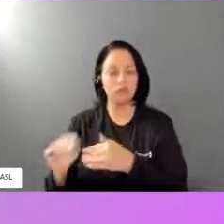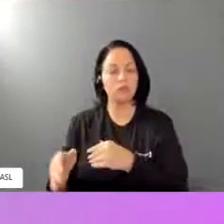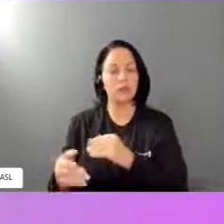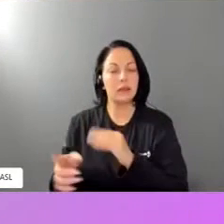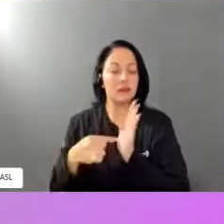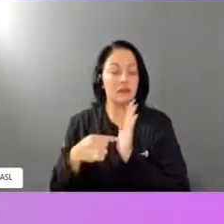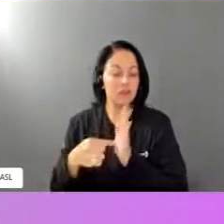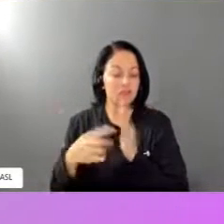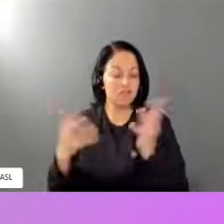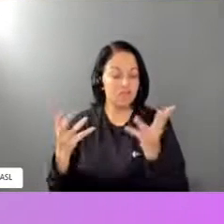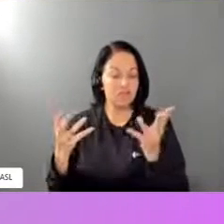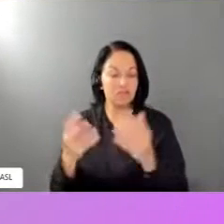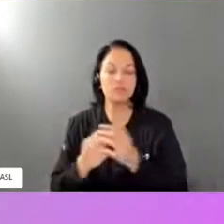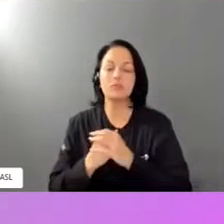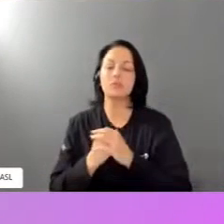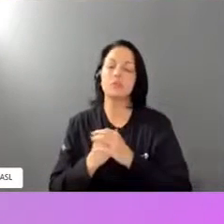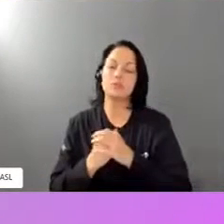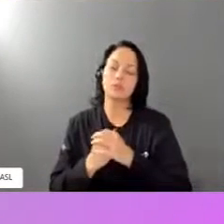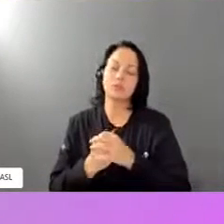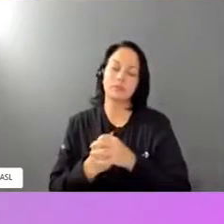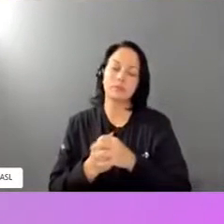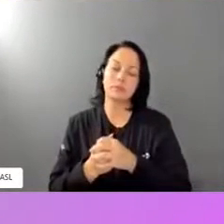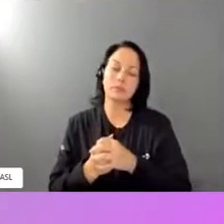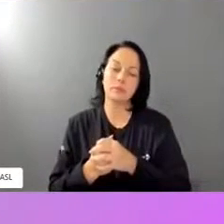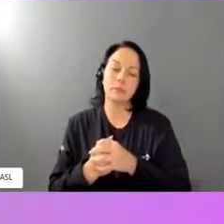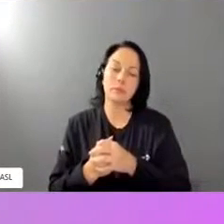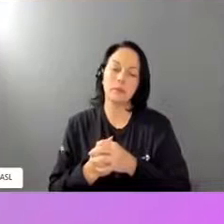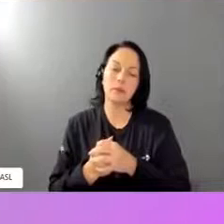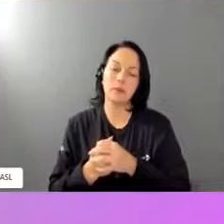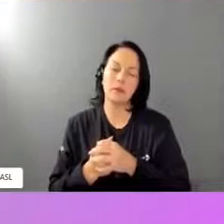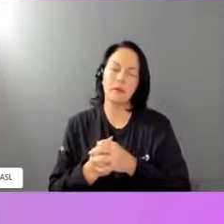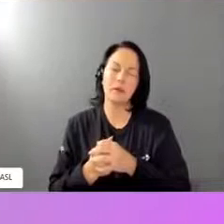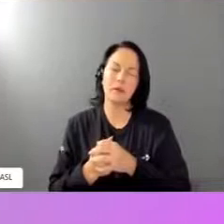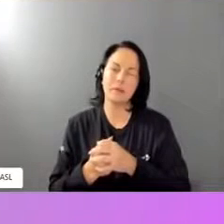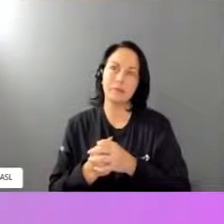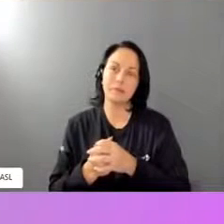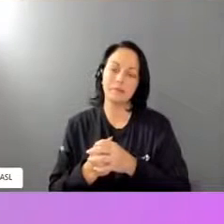the these to check. DAV are all the urls to tested and